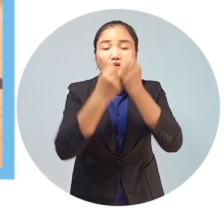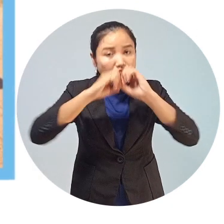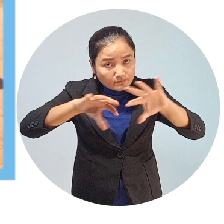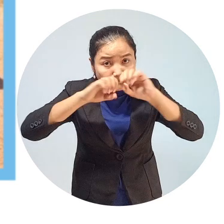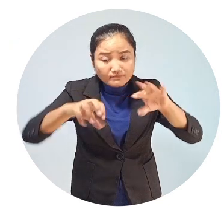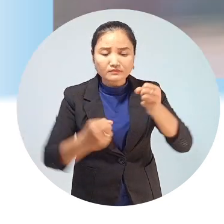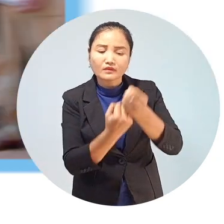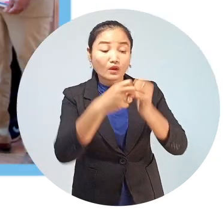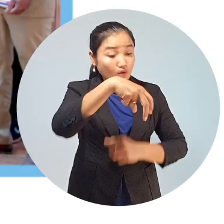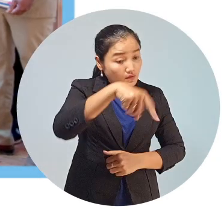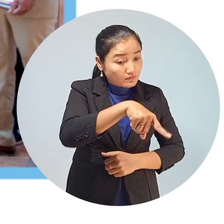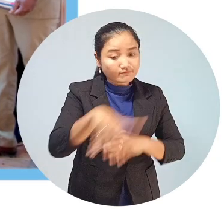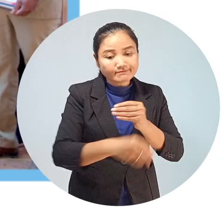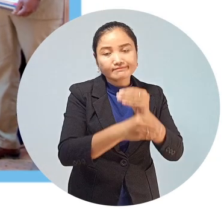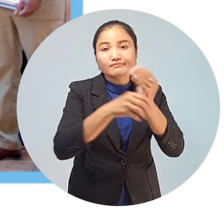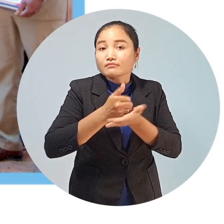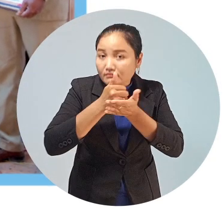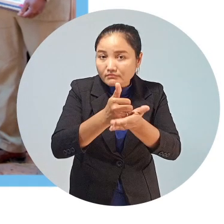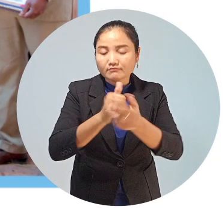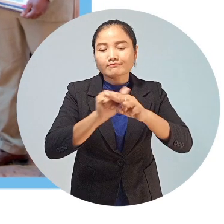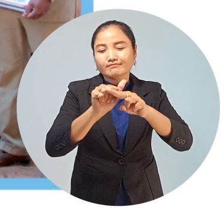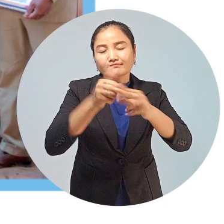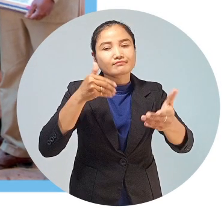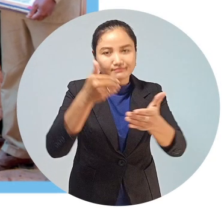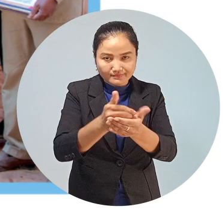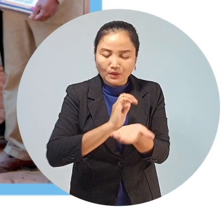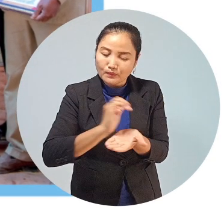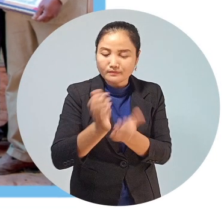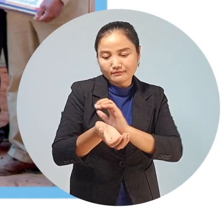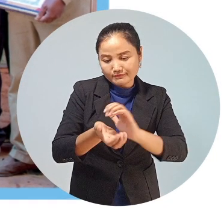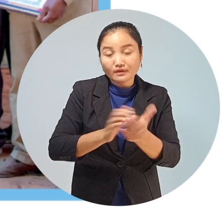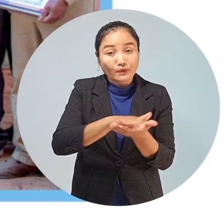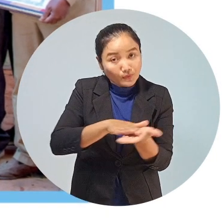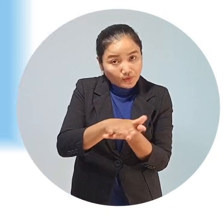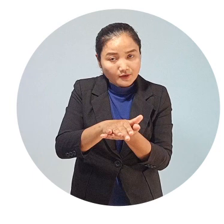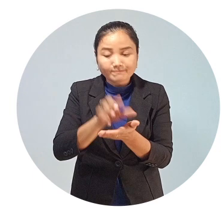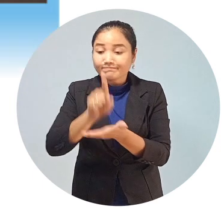and filling in gaps for sustainable hand hygiene